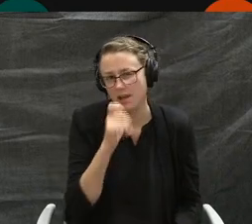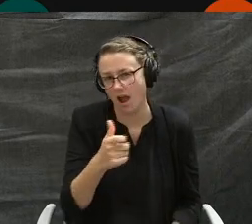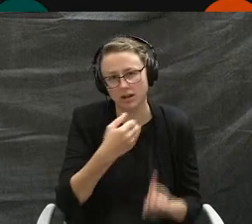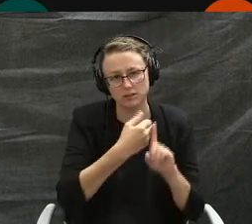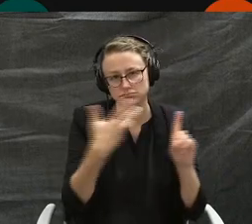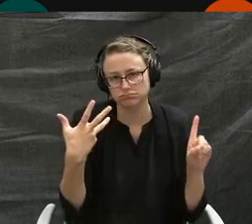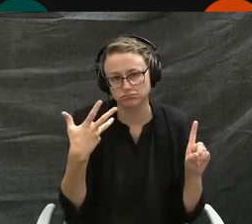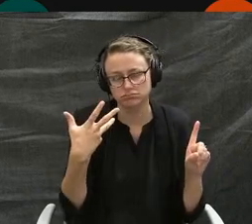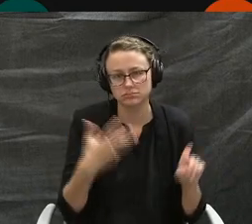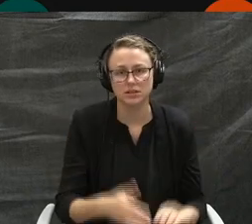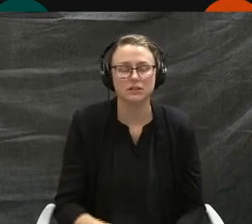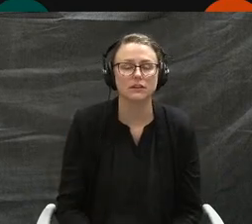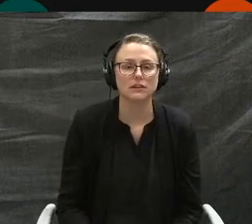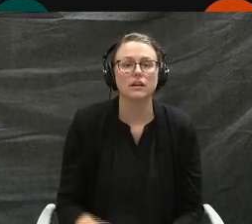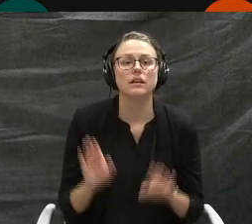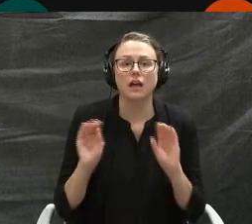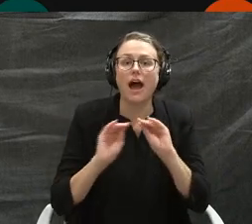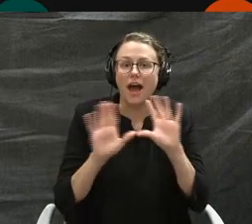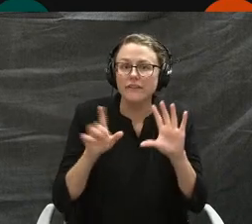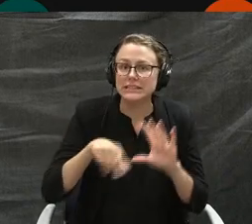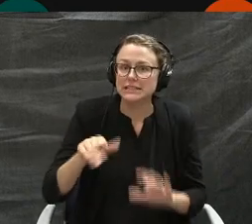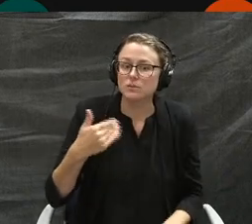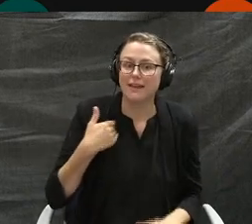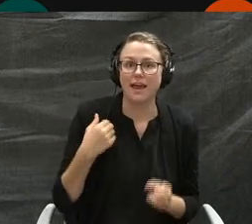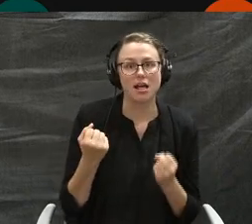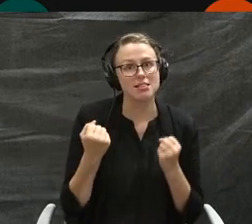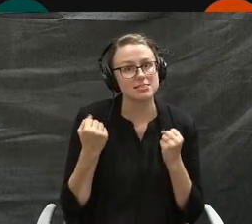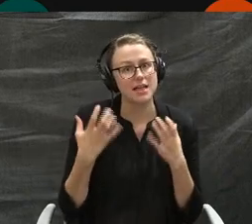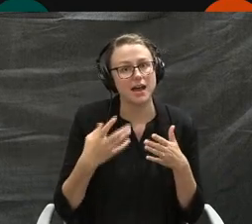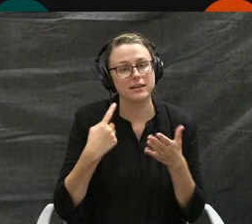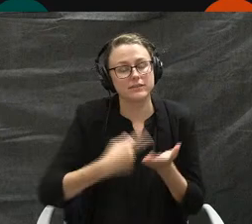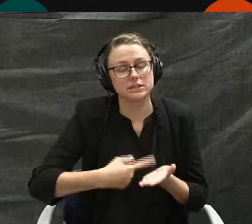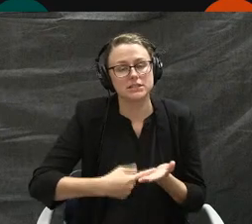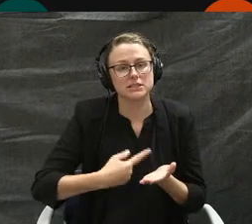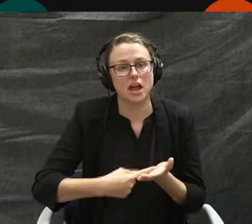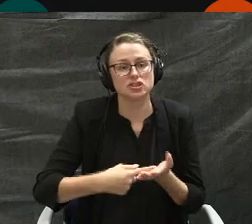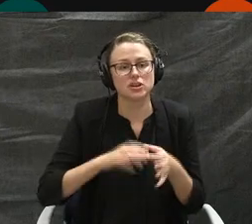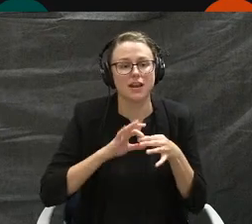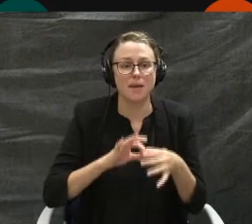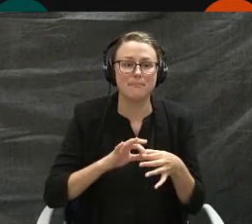going to go into all those. Obviously we had a lot of discussion about emergent.